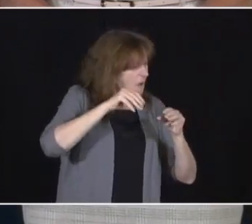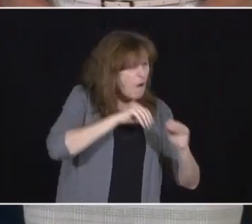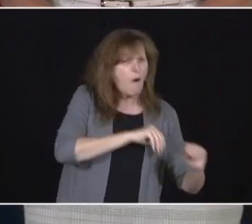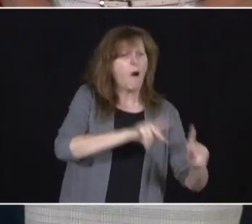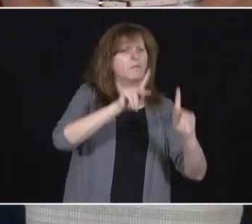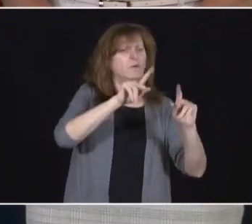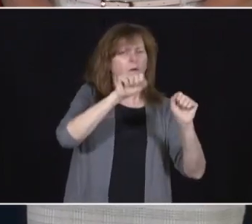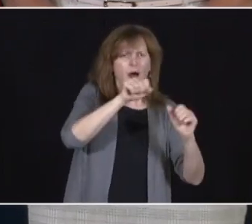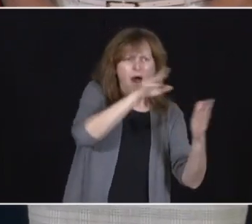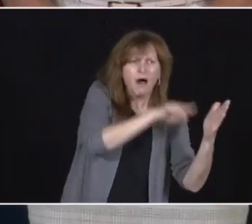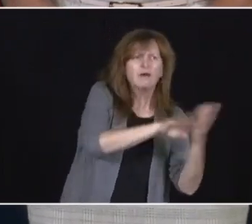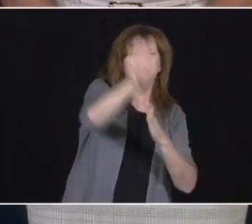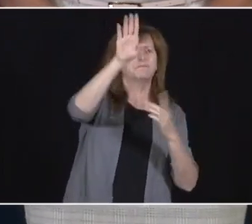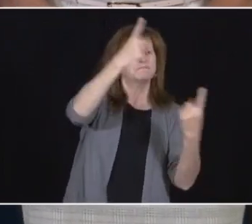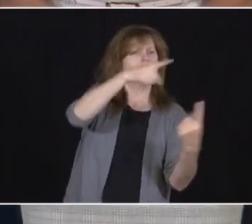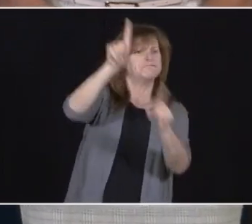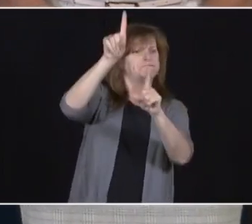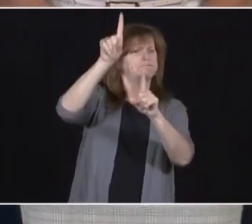to give them a chance to lead to.